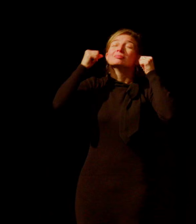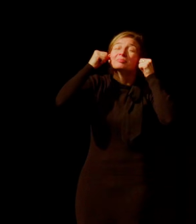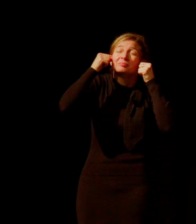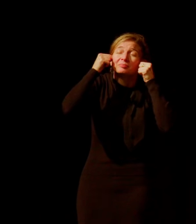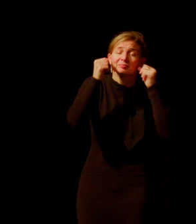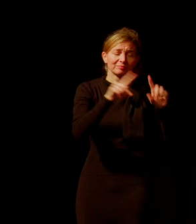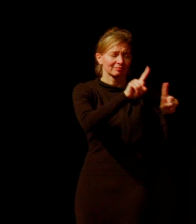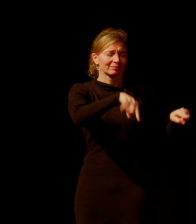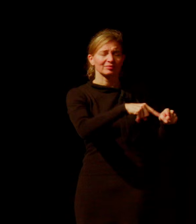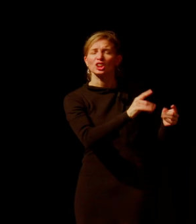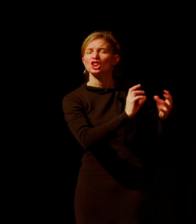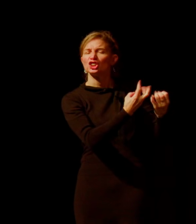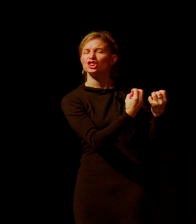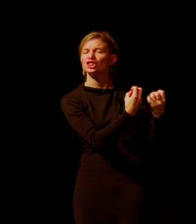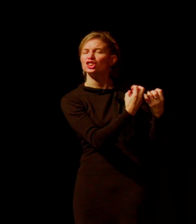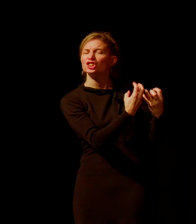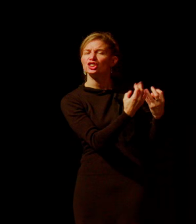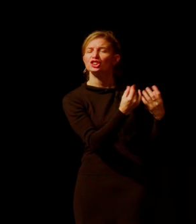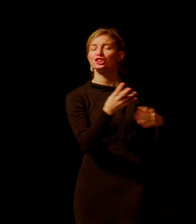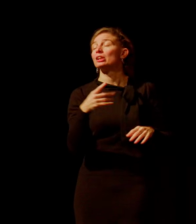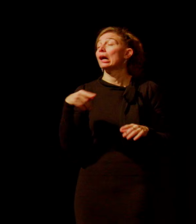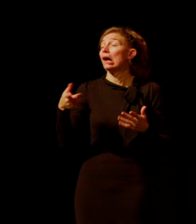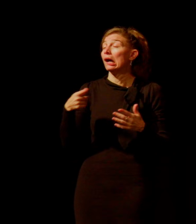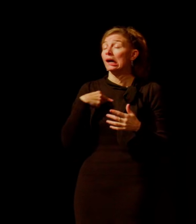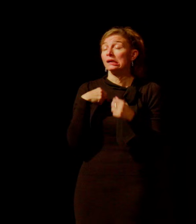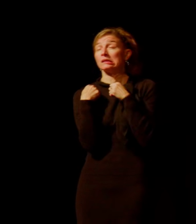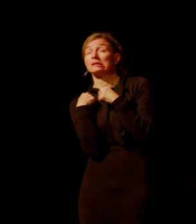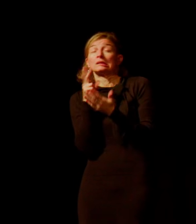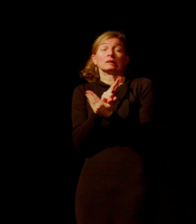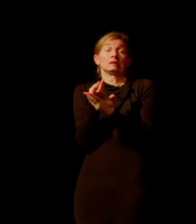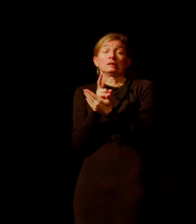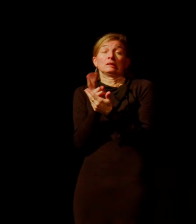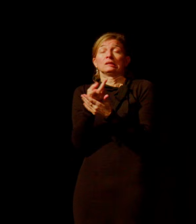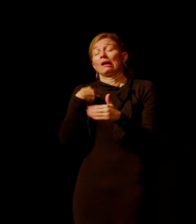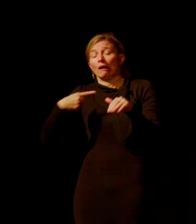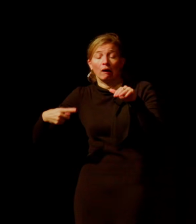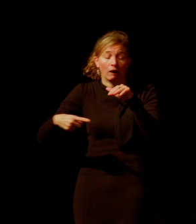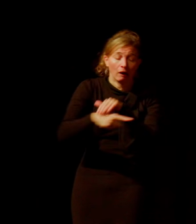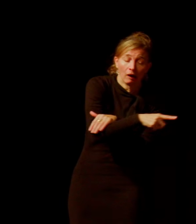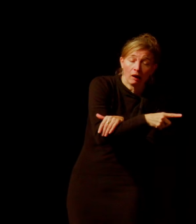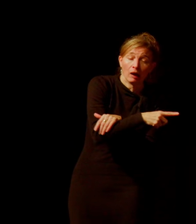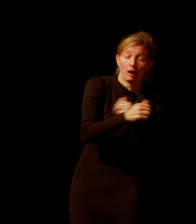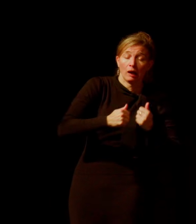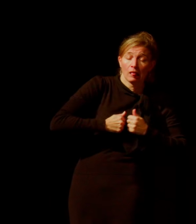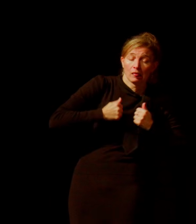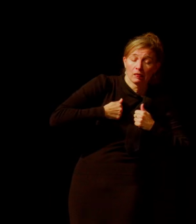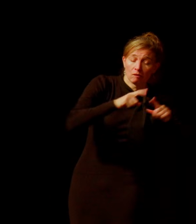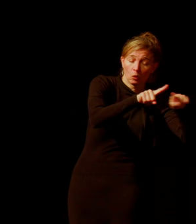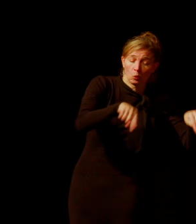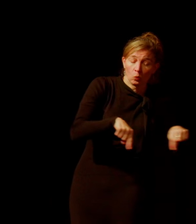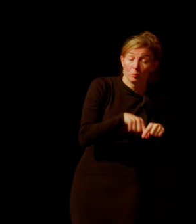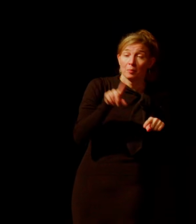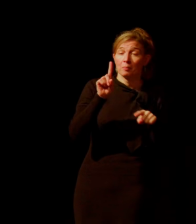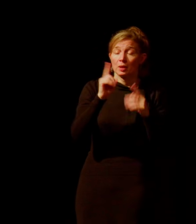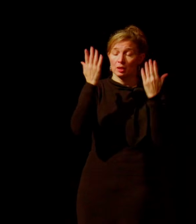dragging myself into the living room [in the] middle of the night. But night after night I grow more frustrated and exhausted.